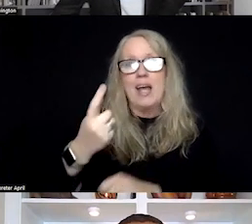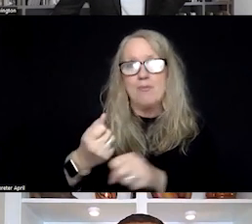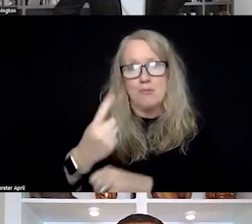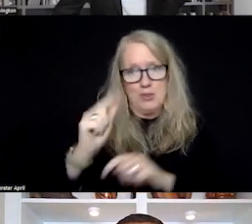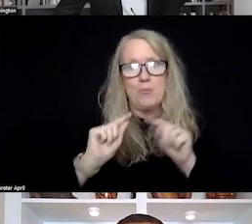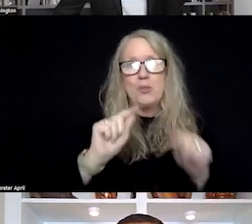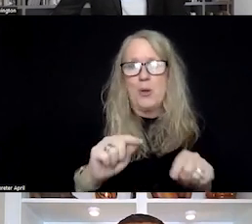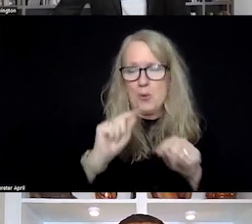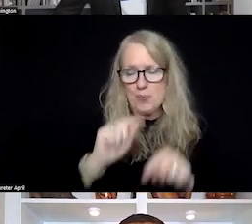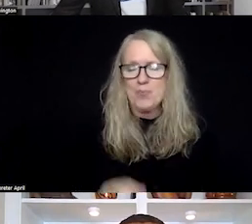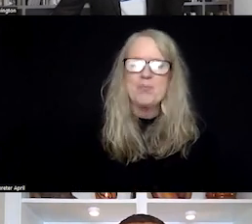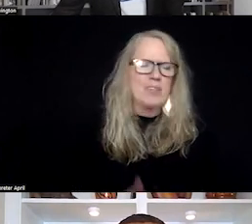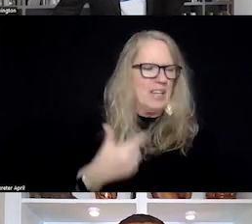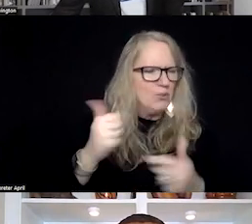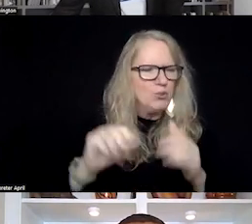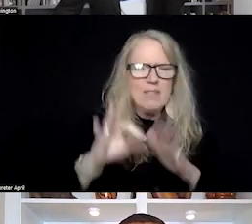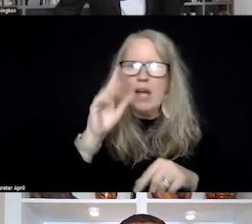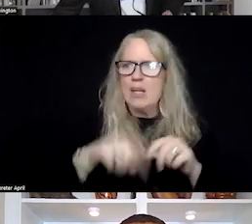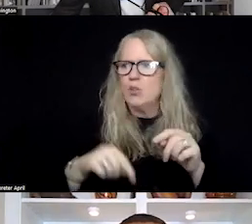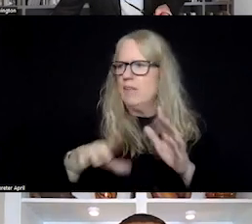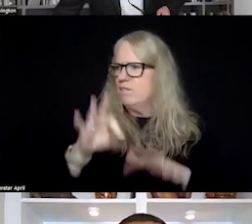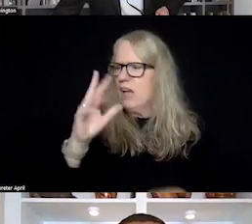I WAS TRYING TO FIND IT. I COULD NOT FIND THE PARKING LOT. ARE